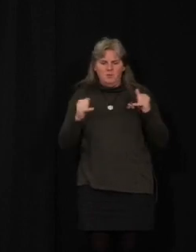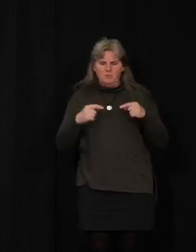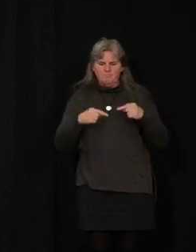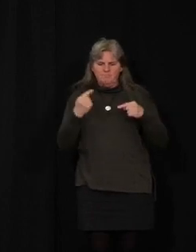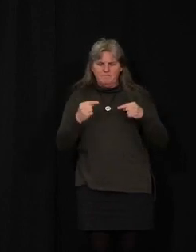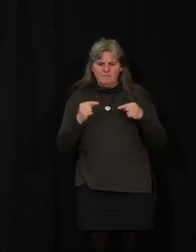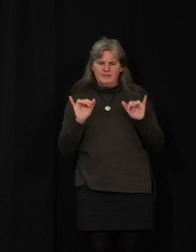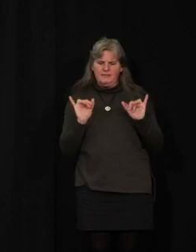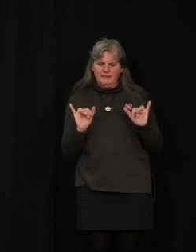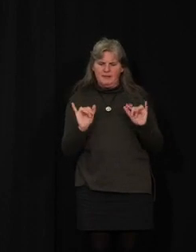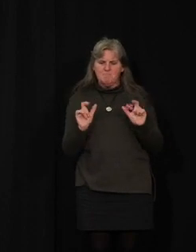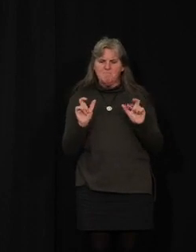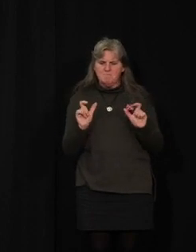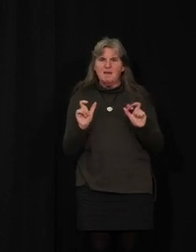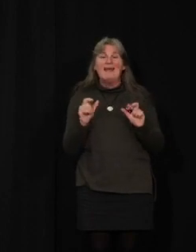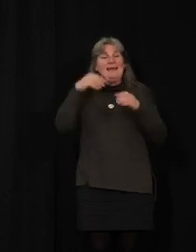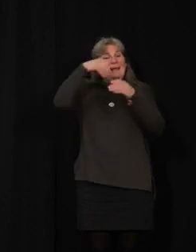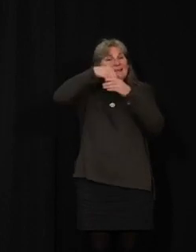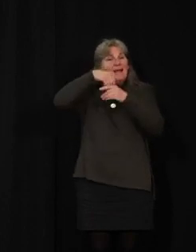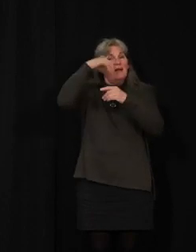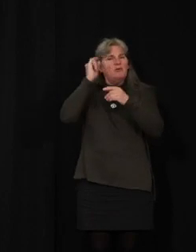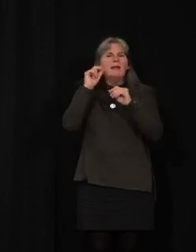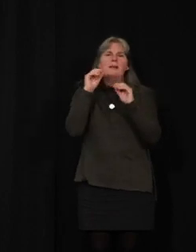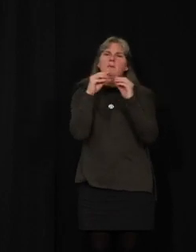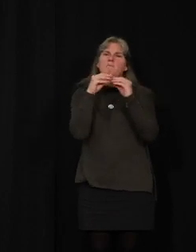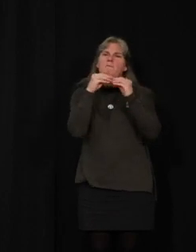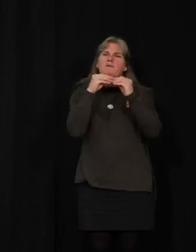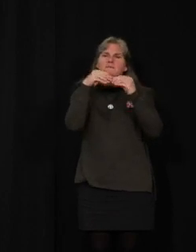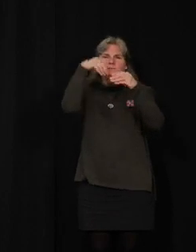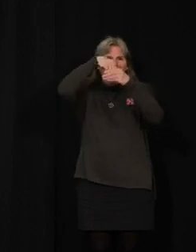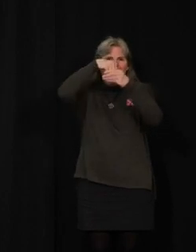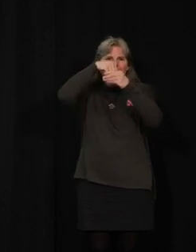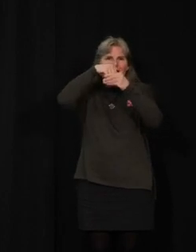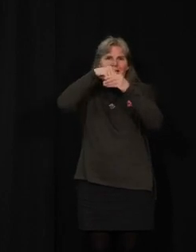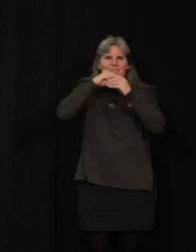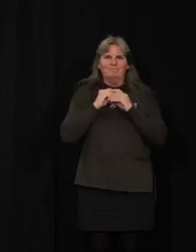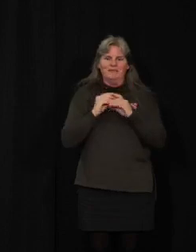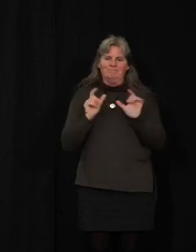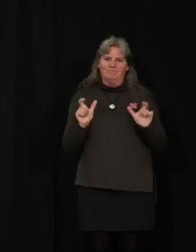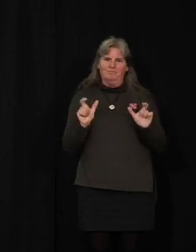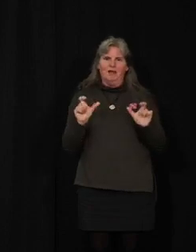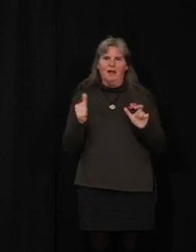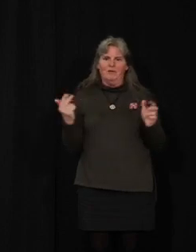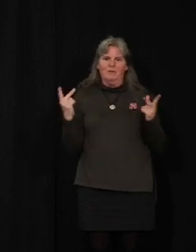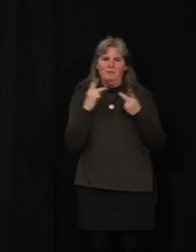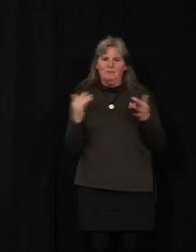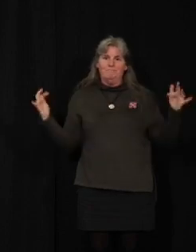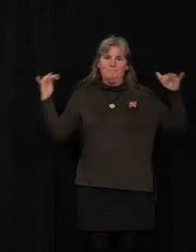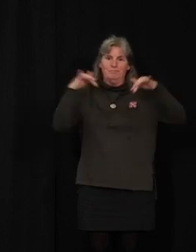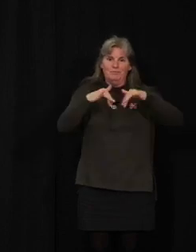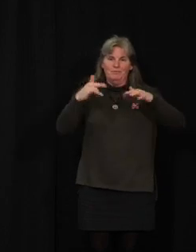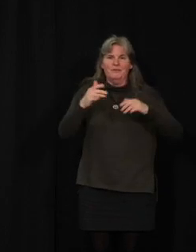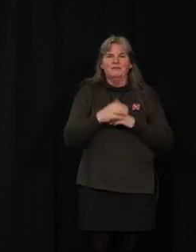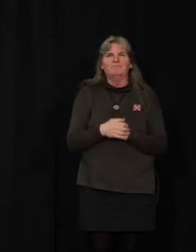So as we progress through the initial phases of reopening and getting residents back to work and moving a bit more around the